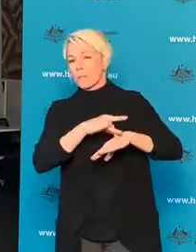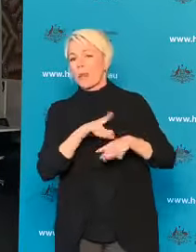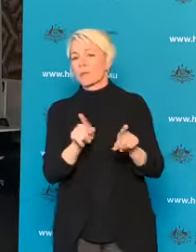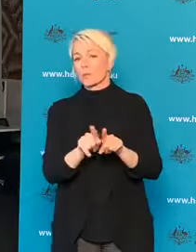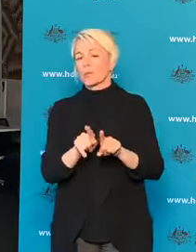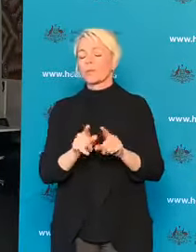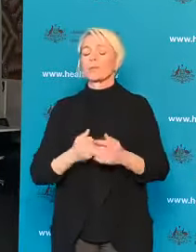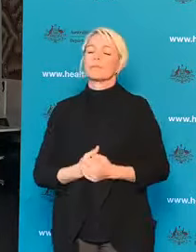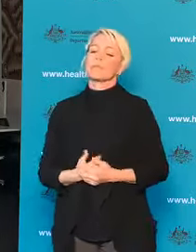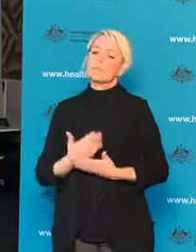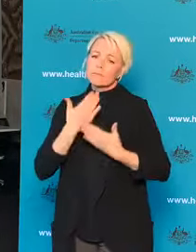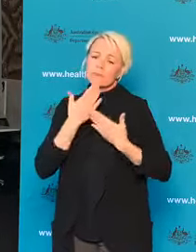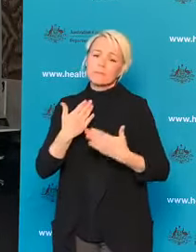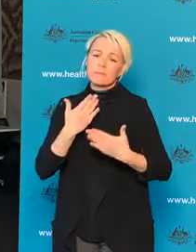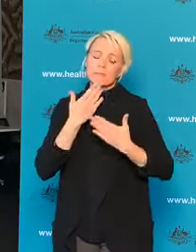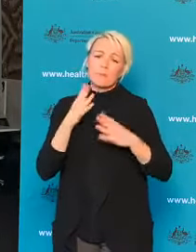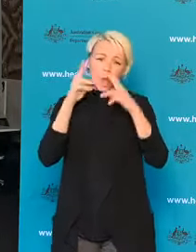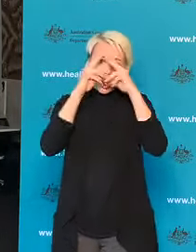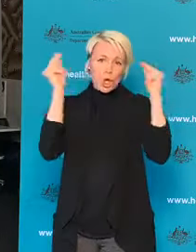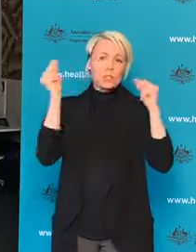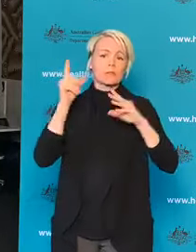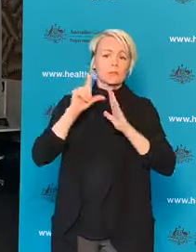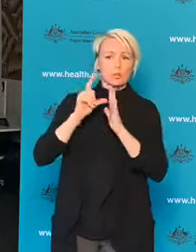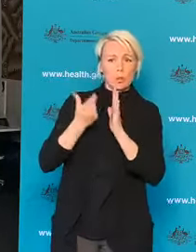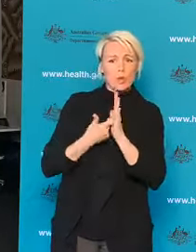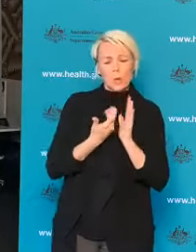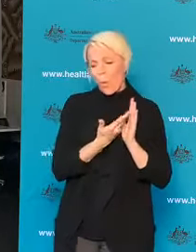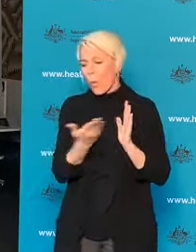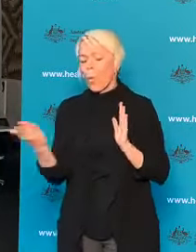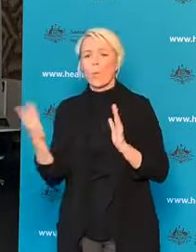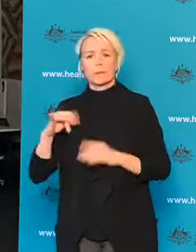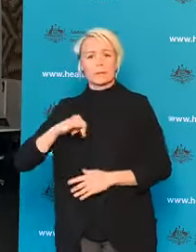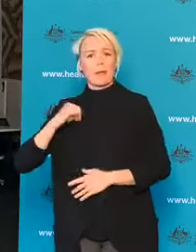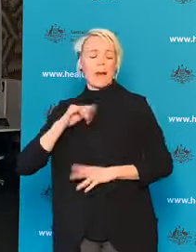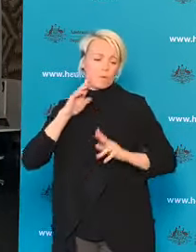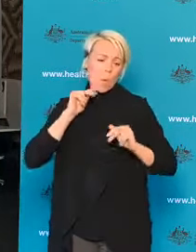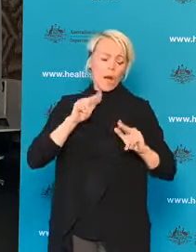workers who are providing care to all of these people. Among those in